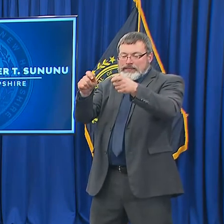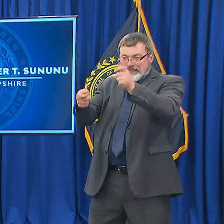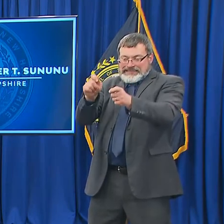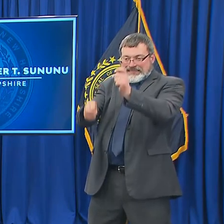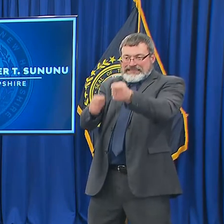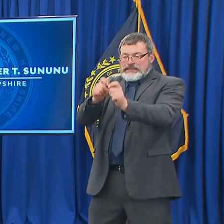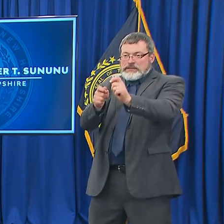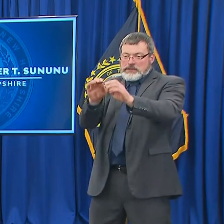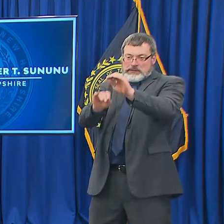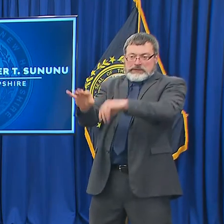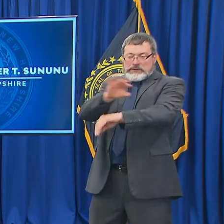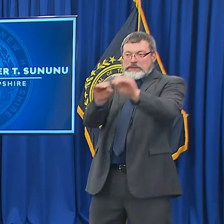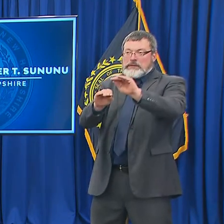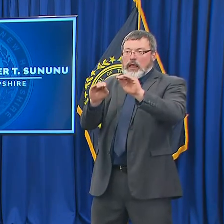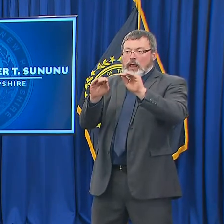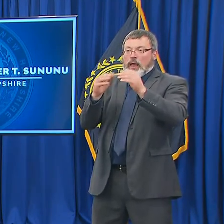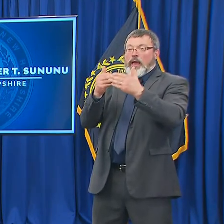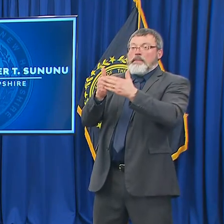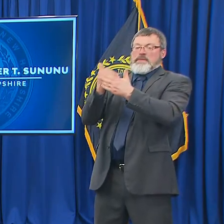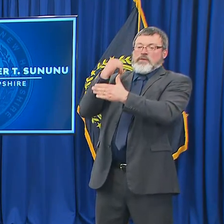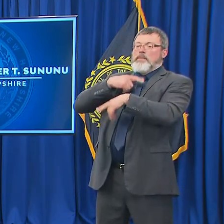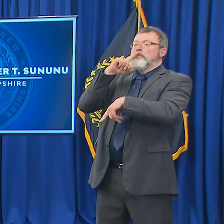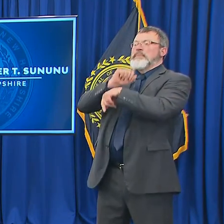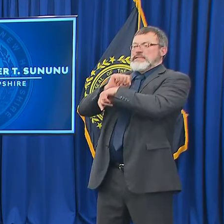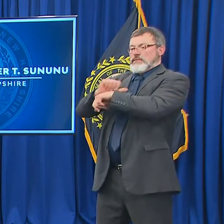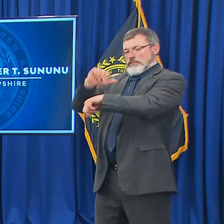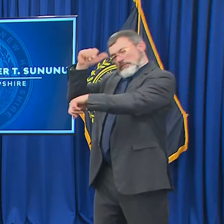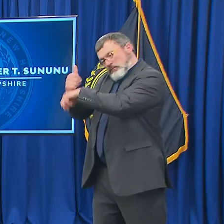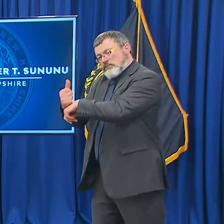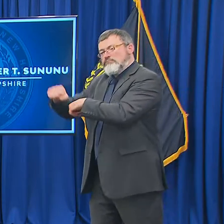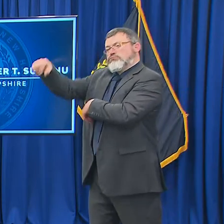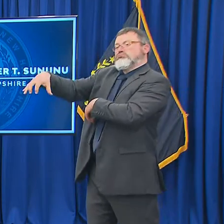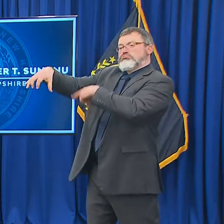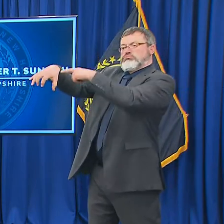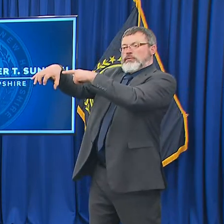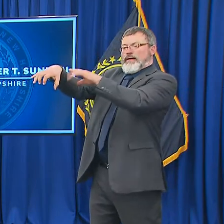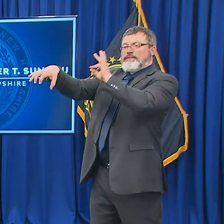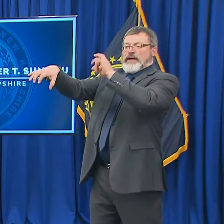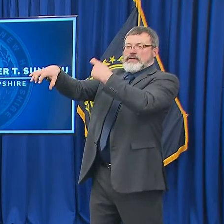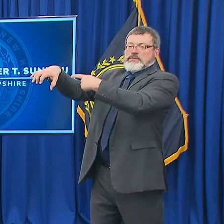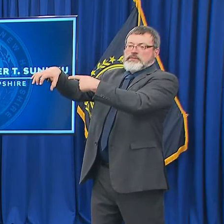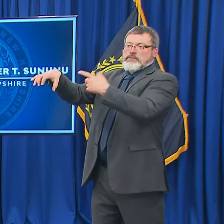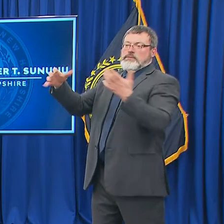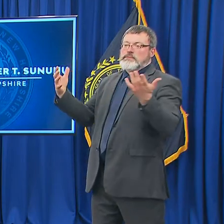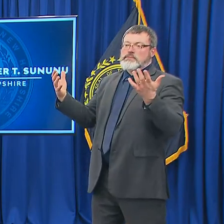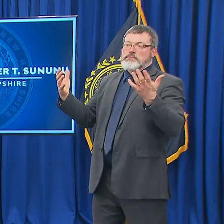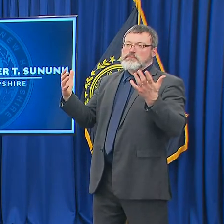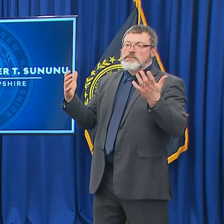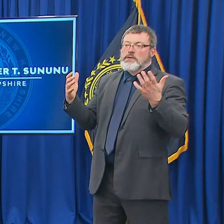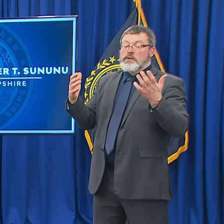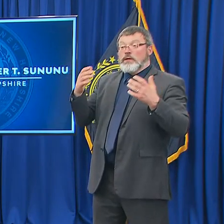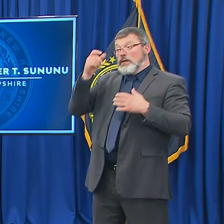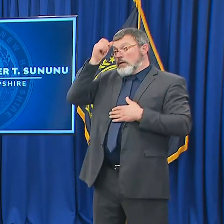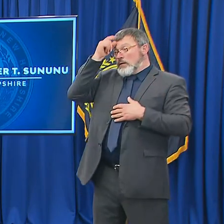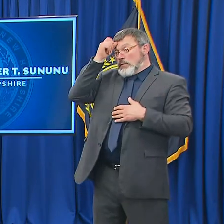I think at this point, it's fair to say we have still have quite a bit of capacity left